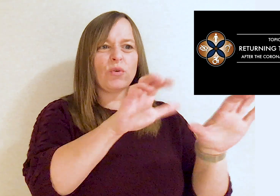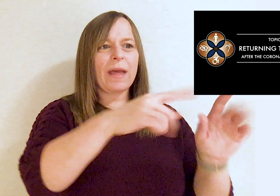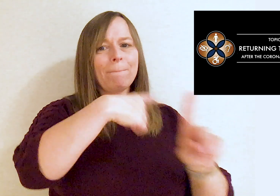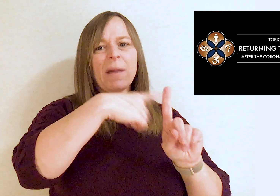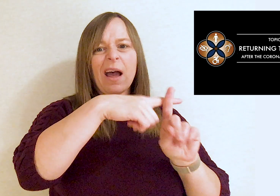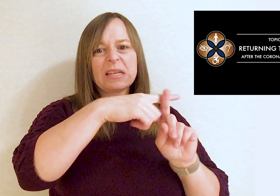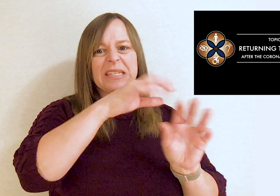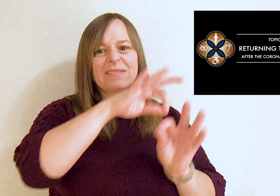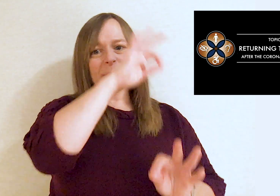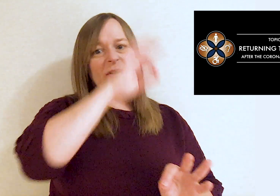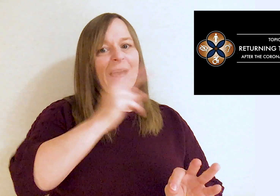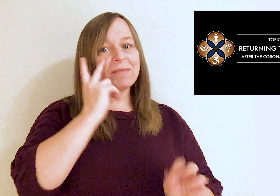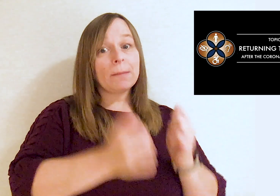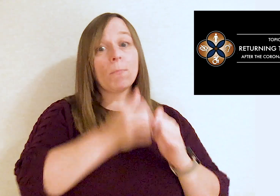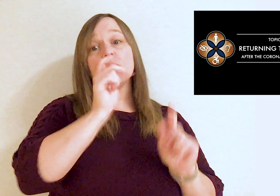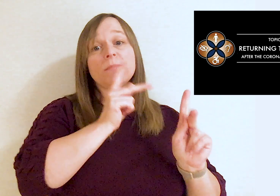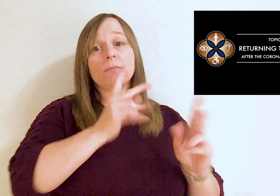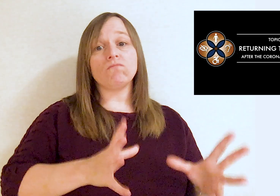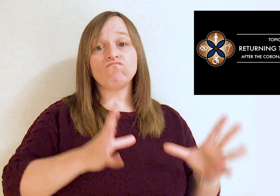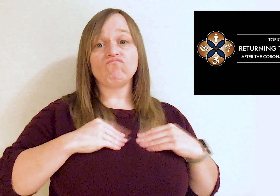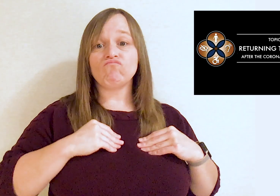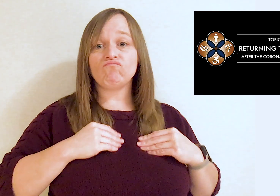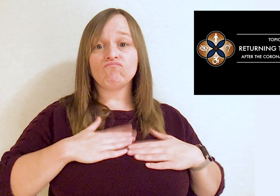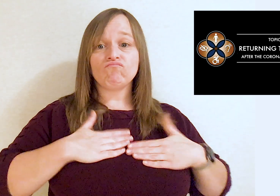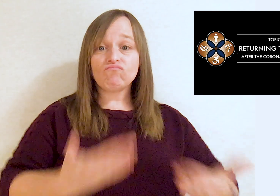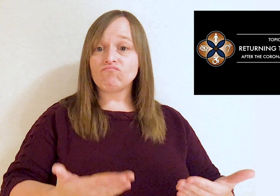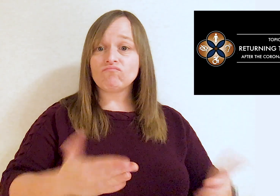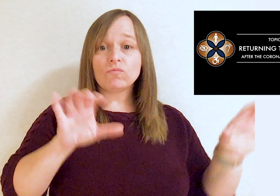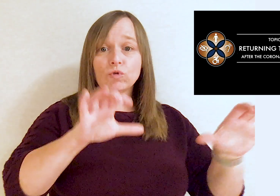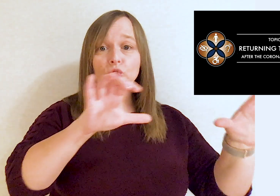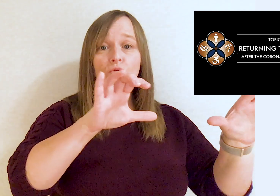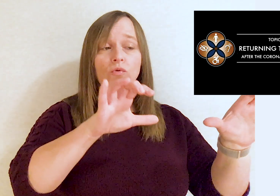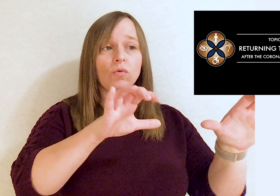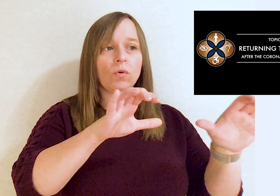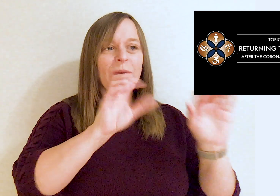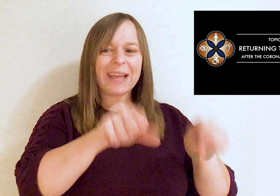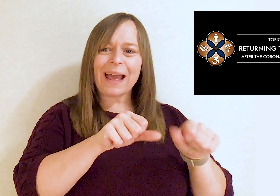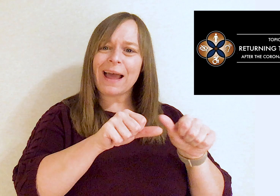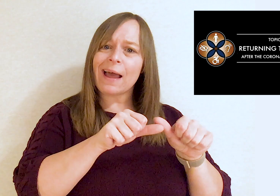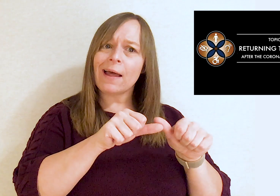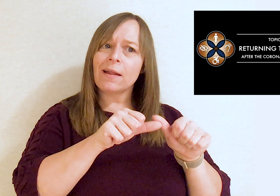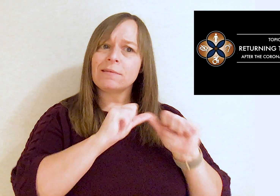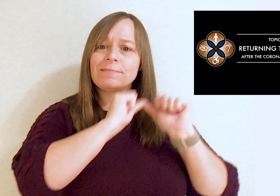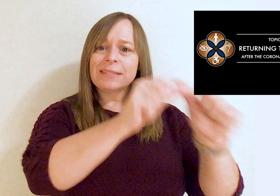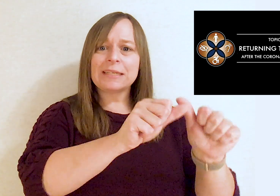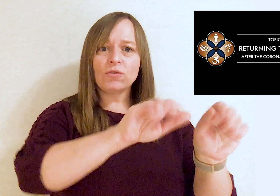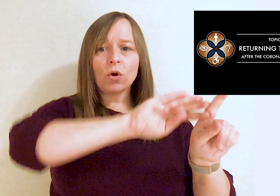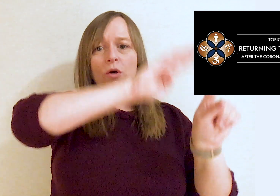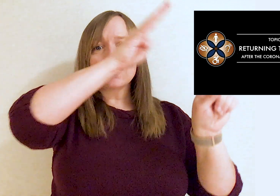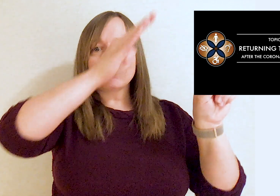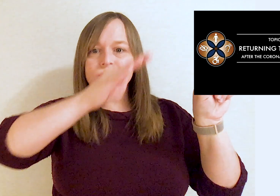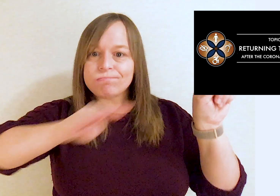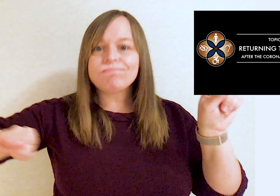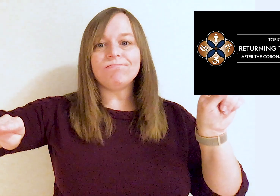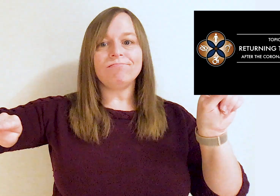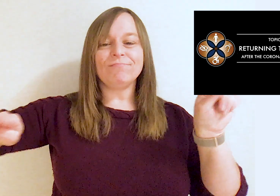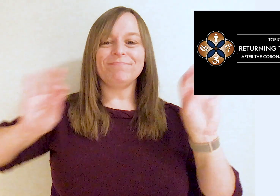the positive spirit that I've seen most people participate in so that we can keep this curve going the way that it's supposed to.